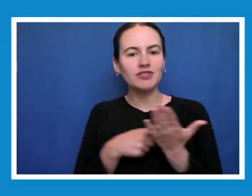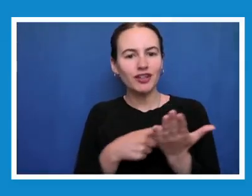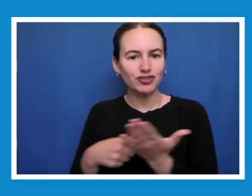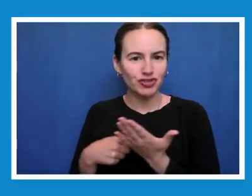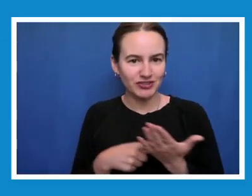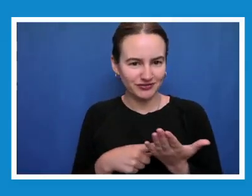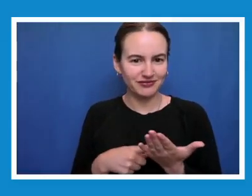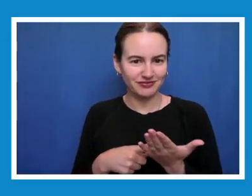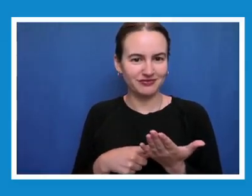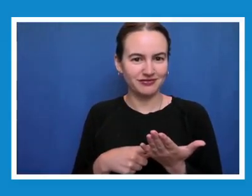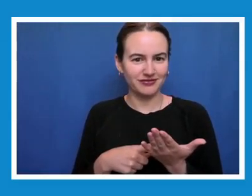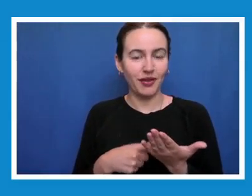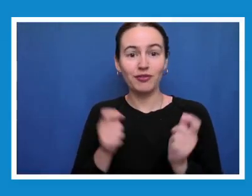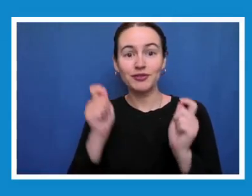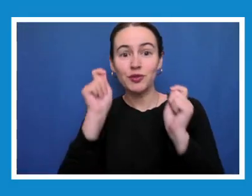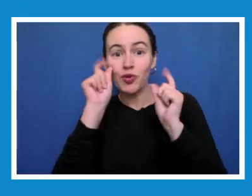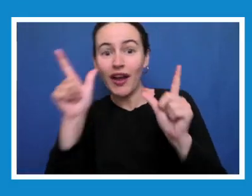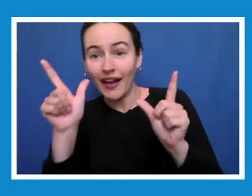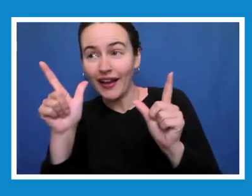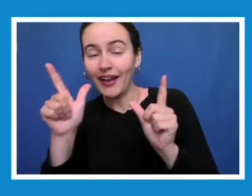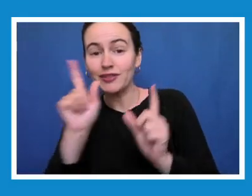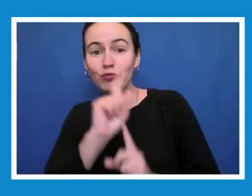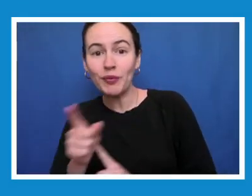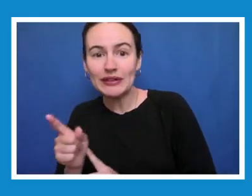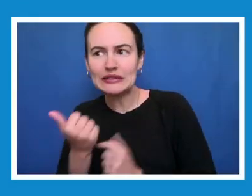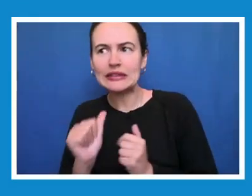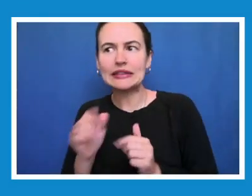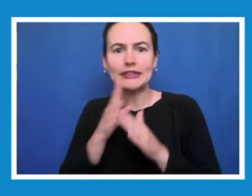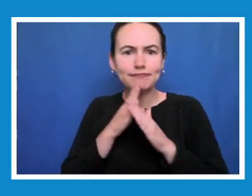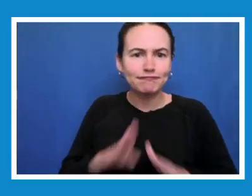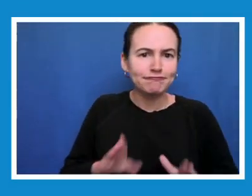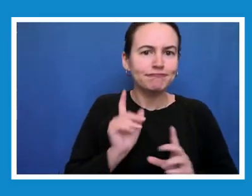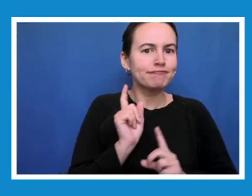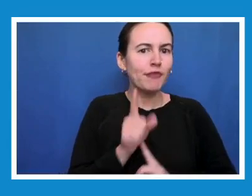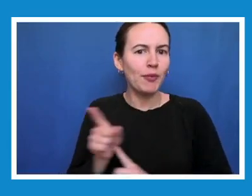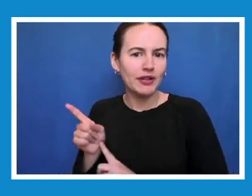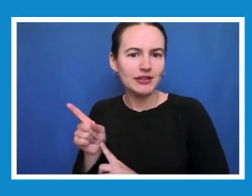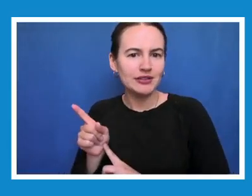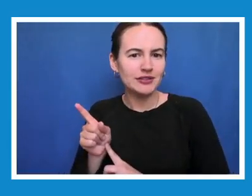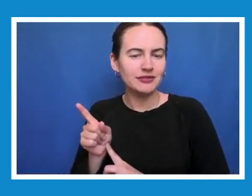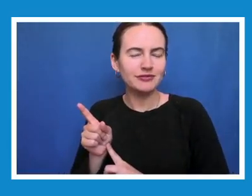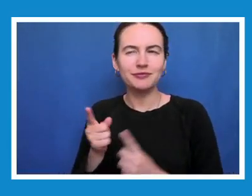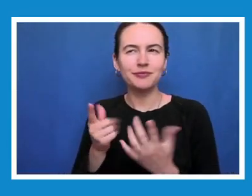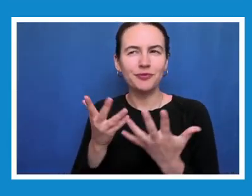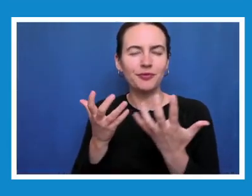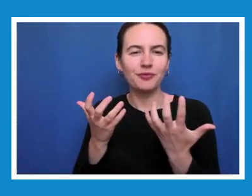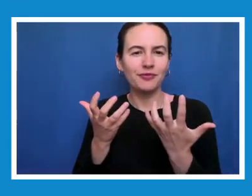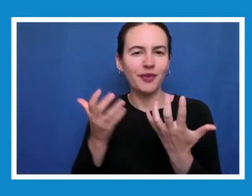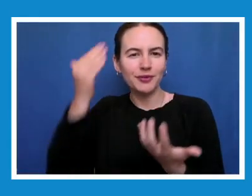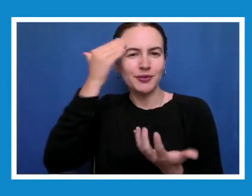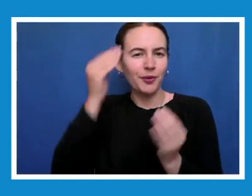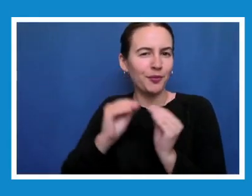the surprises the things that came up what they want to know more about the